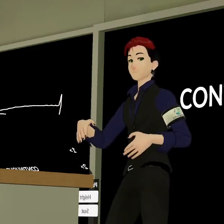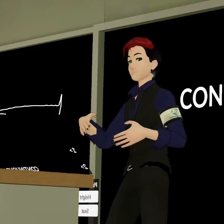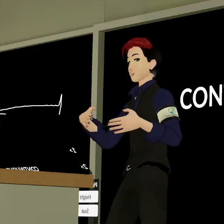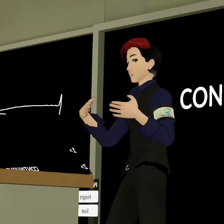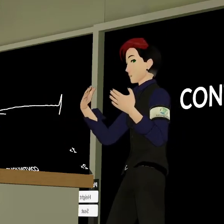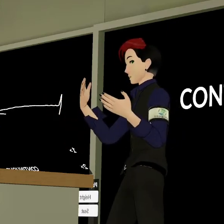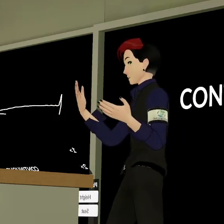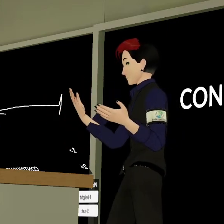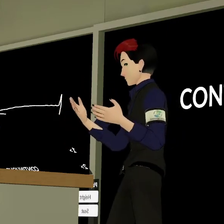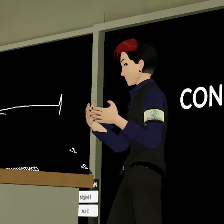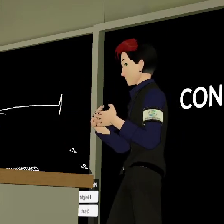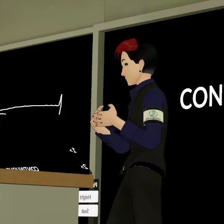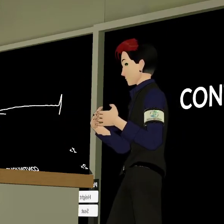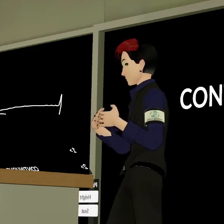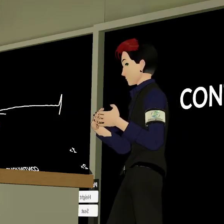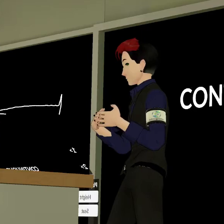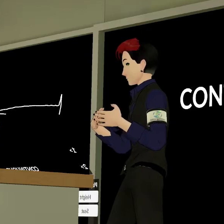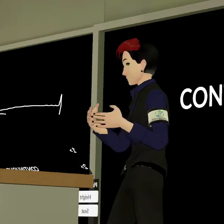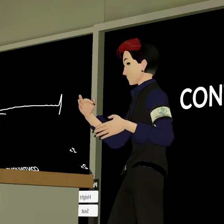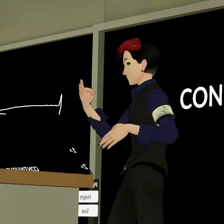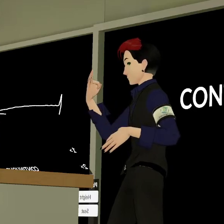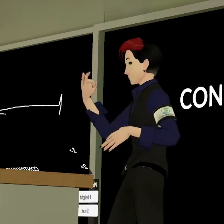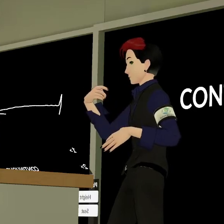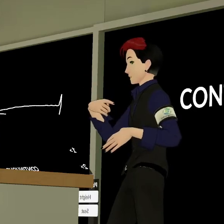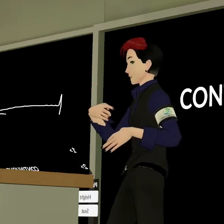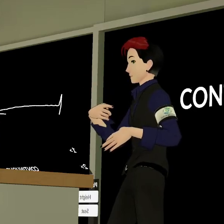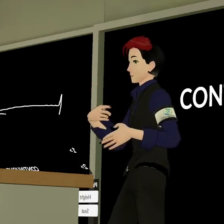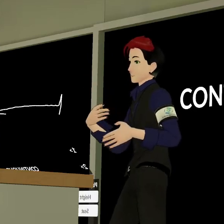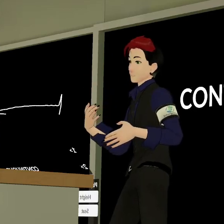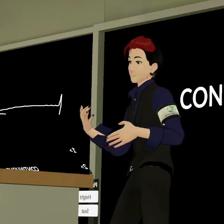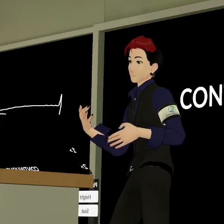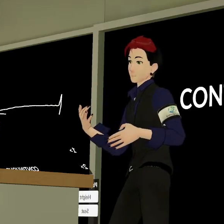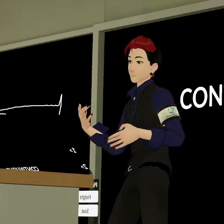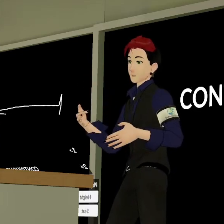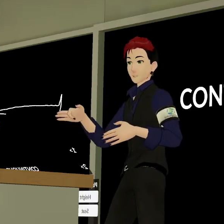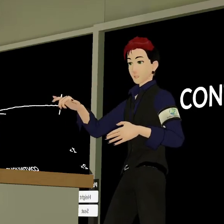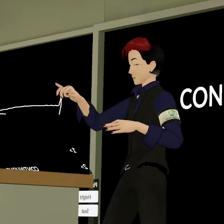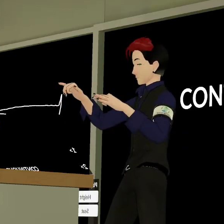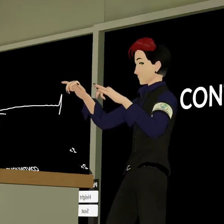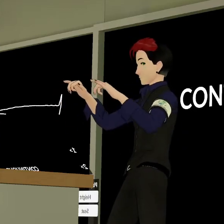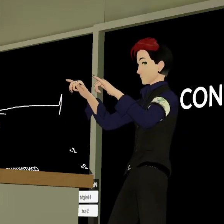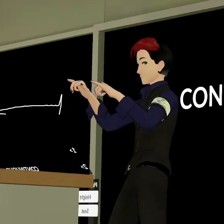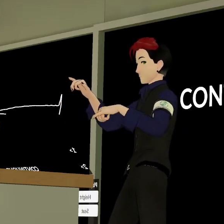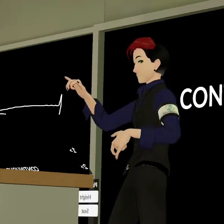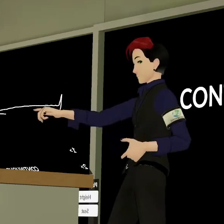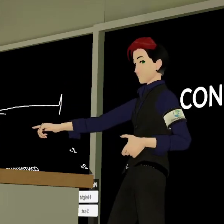so if I'm going to say like